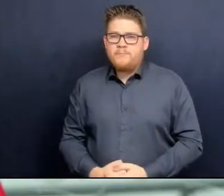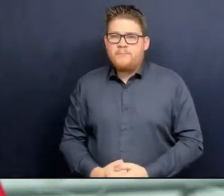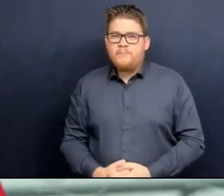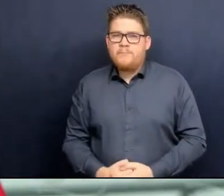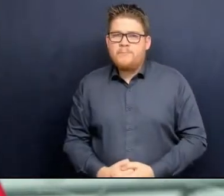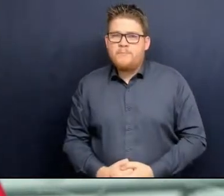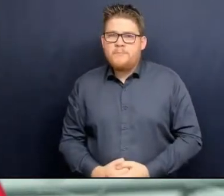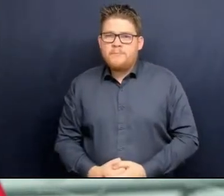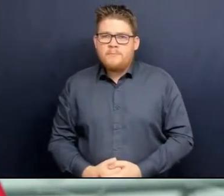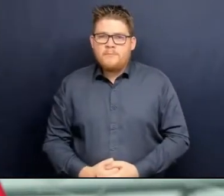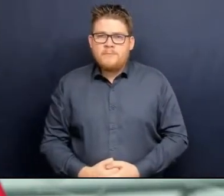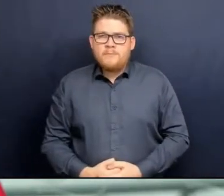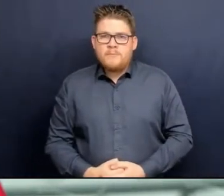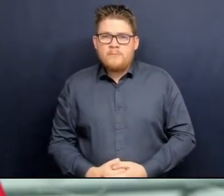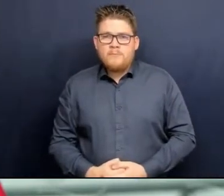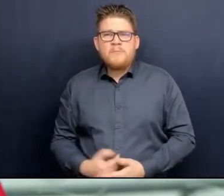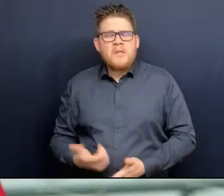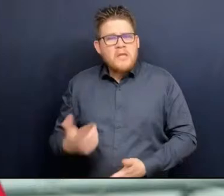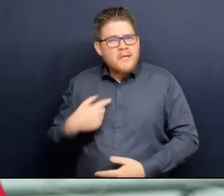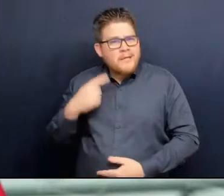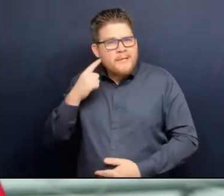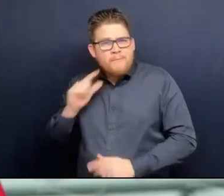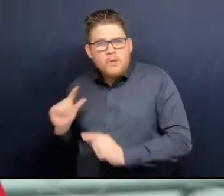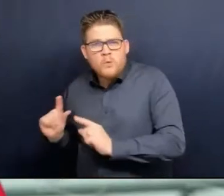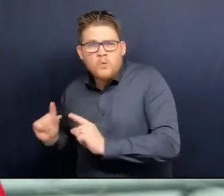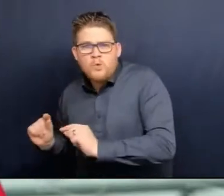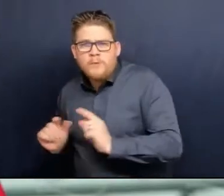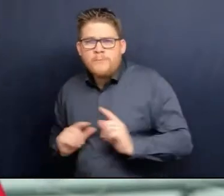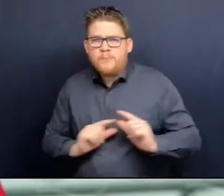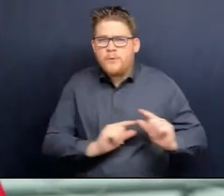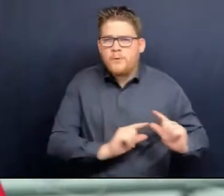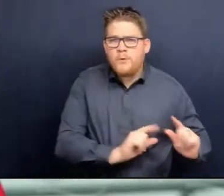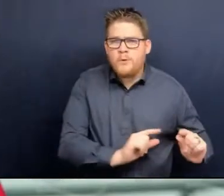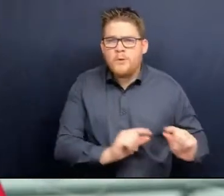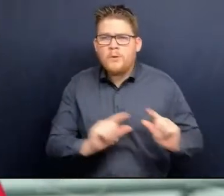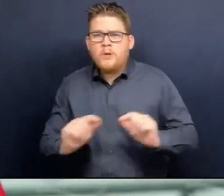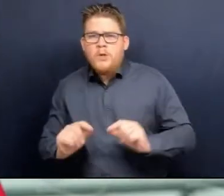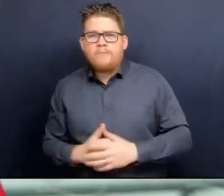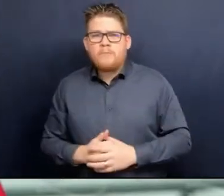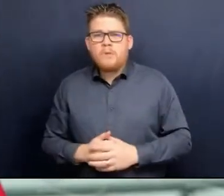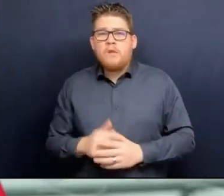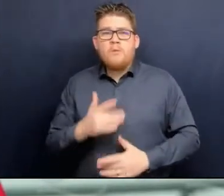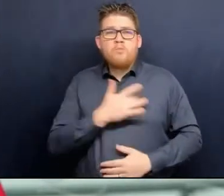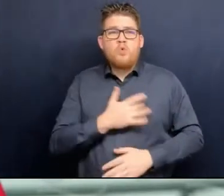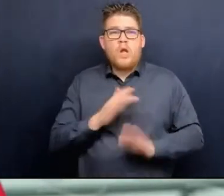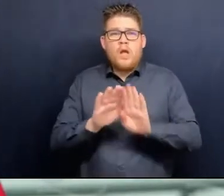know kind of sexual on this too. But um what I'm hearing and I'm sure you hear it, too, from